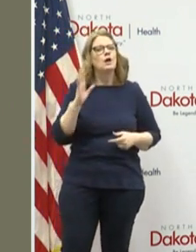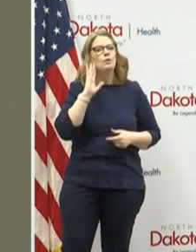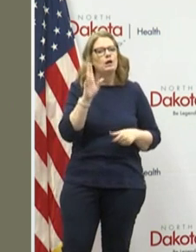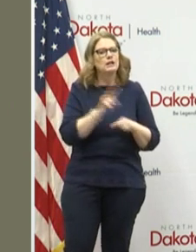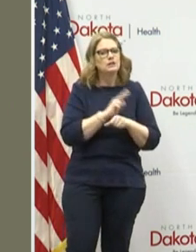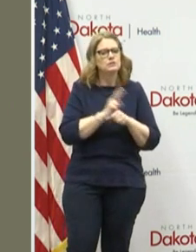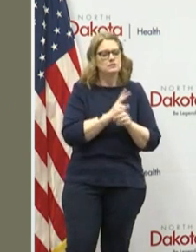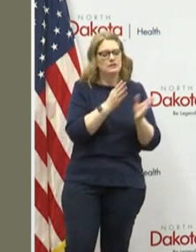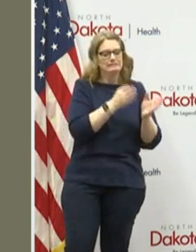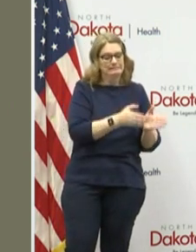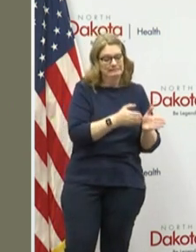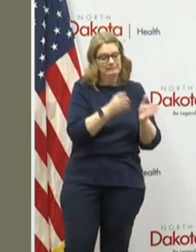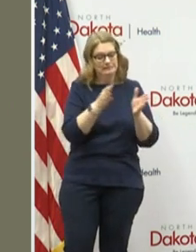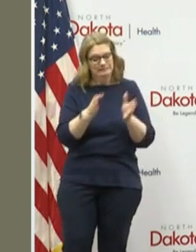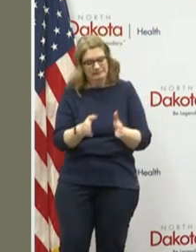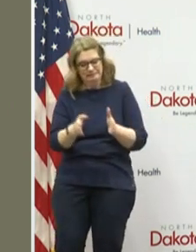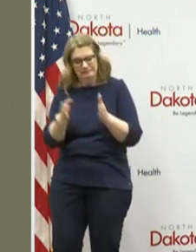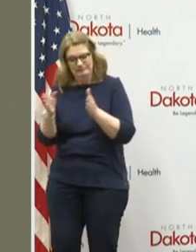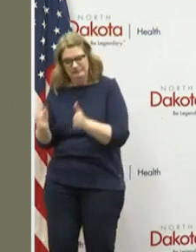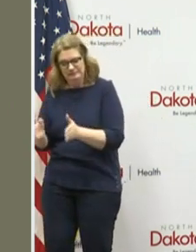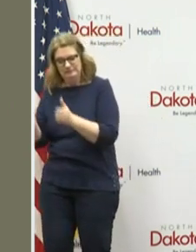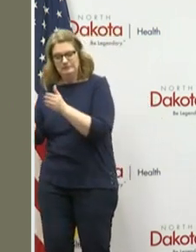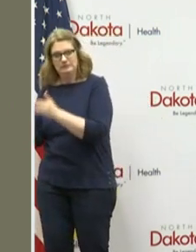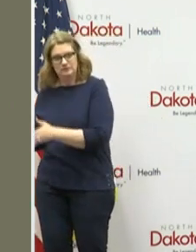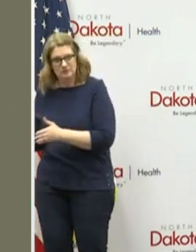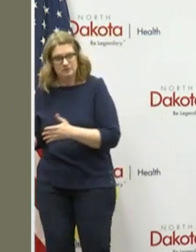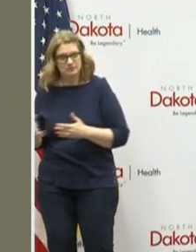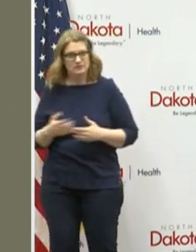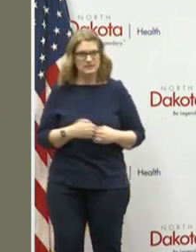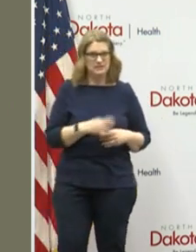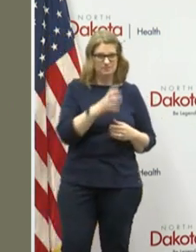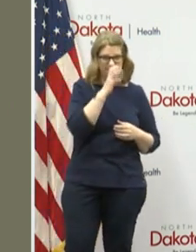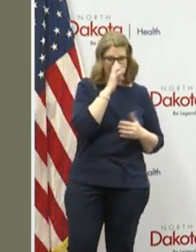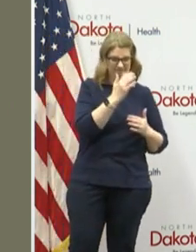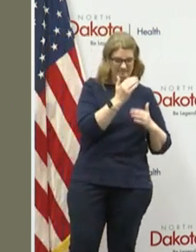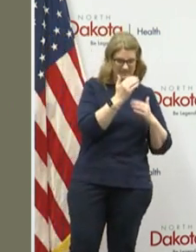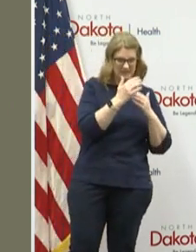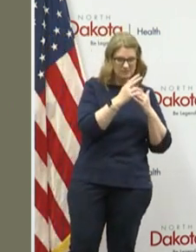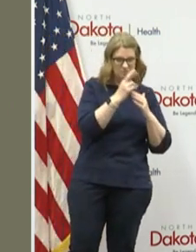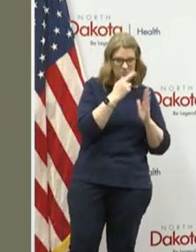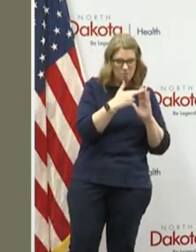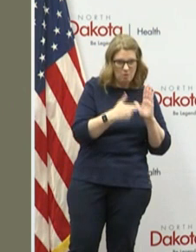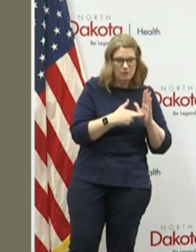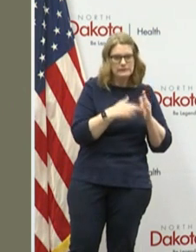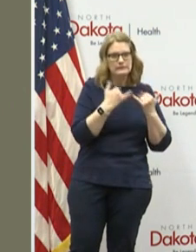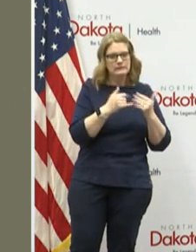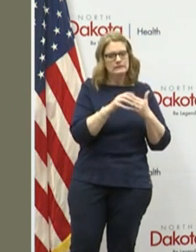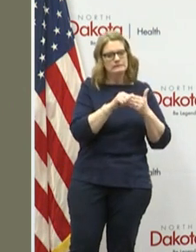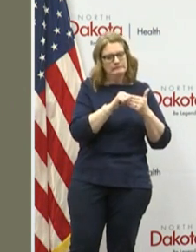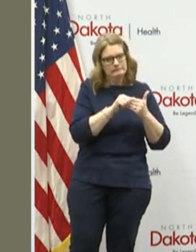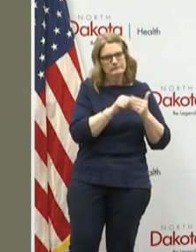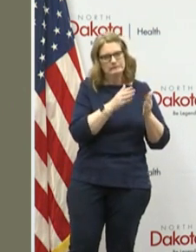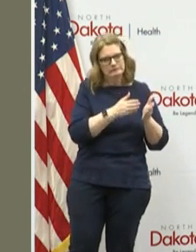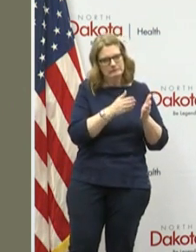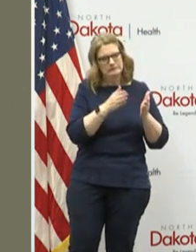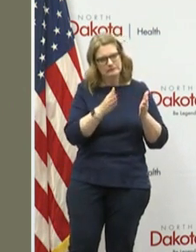HUMAN SERVICES, THE VP3 TEAM AND THE NORTH DAKOTA DEPARTMENT OF HEALTH.